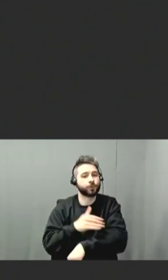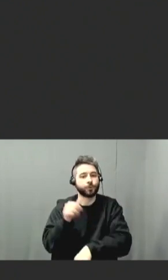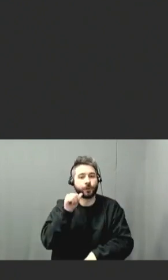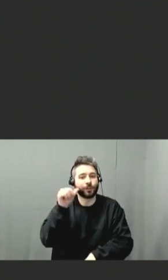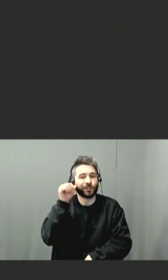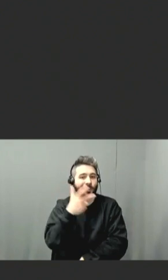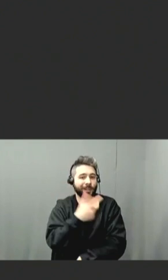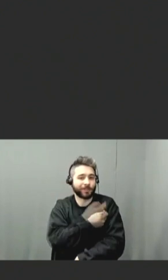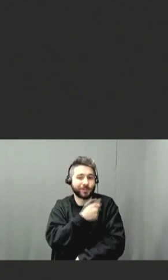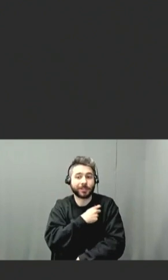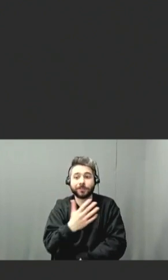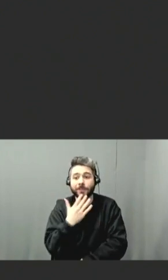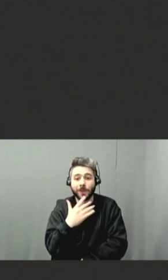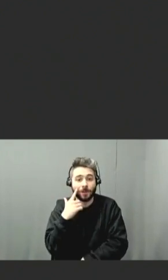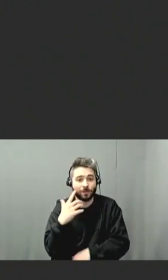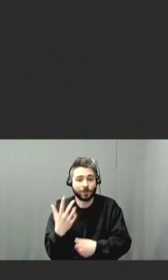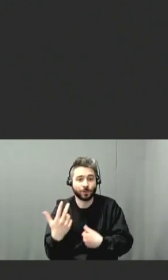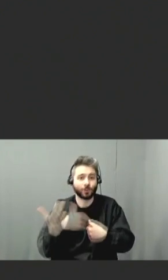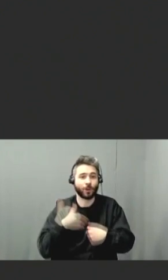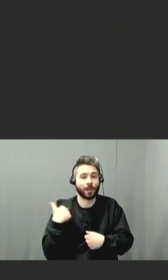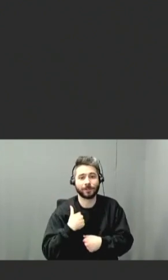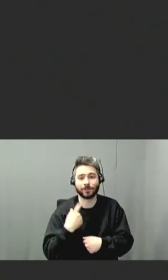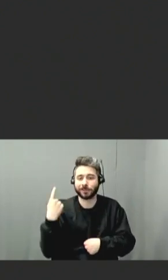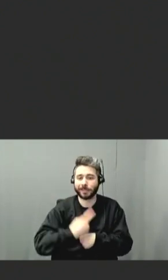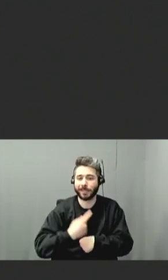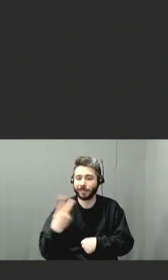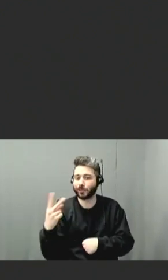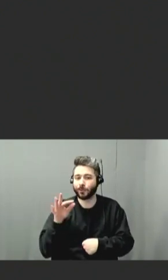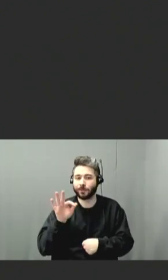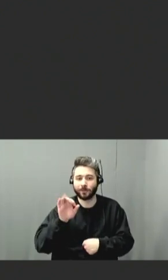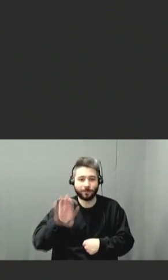Thank you all for joining us for day two of our February NVAC meeting.